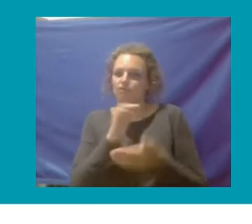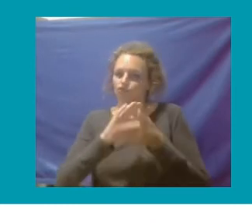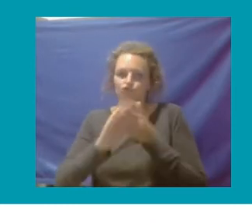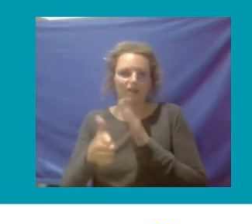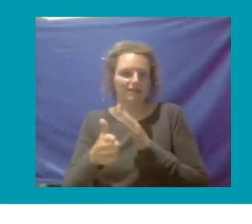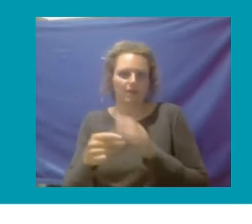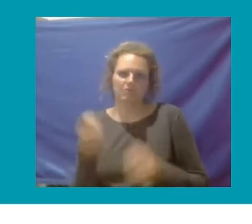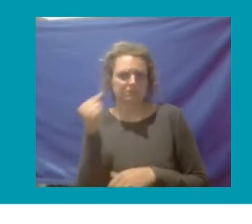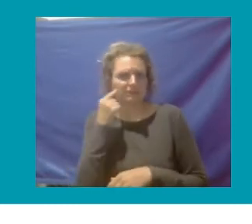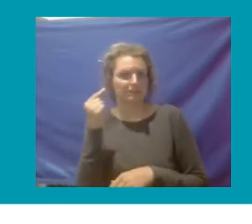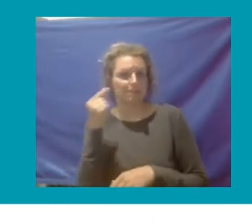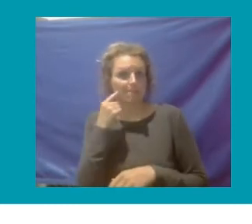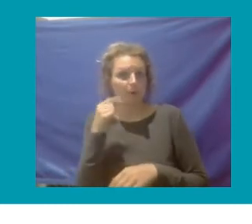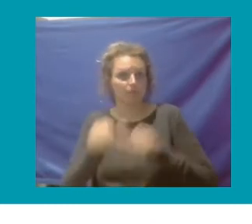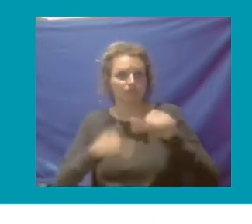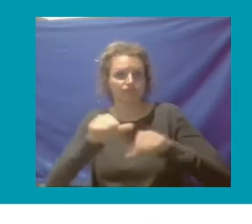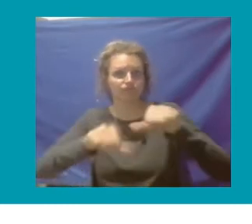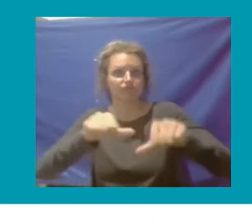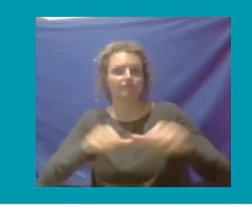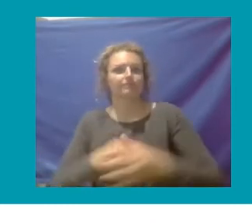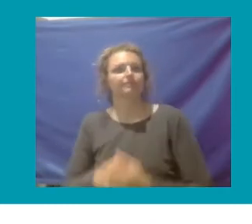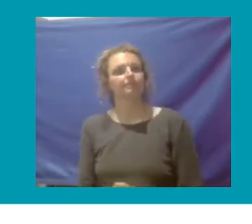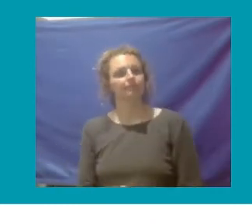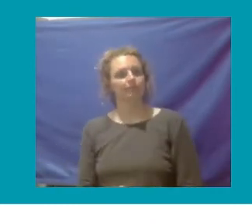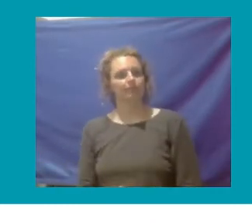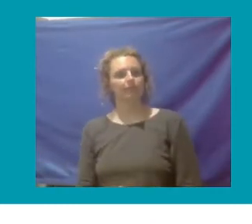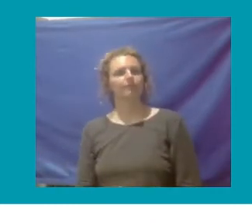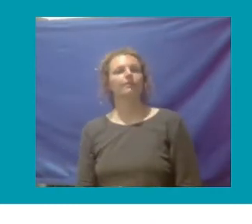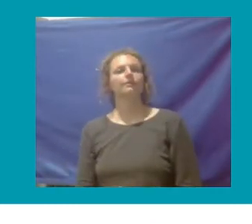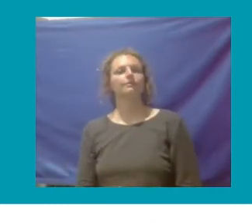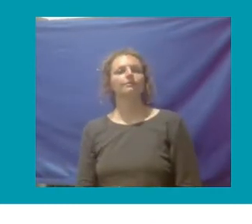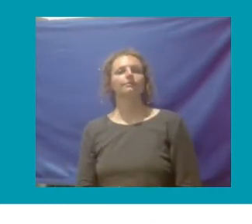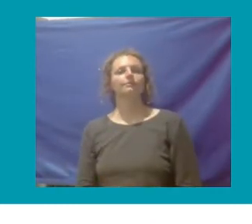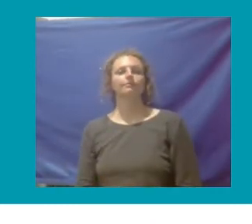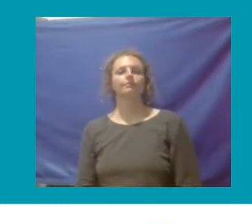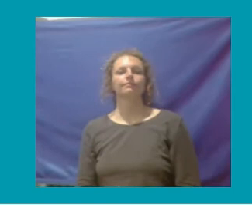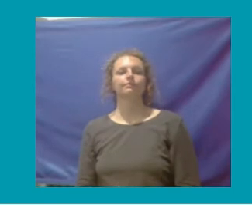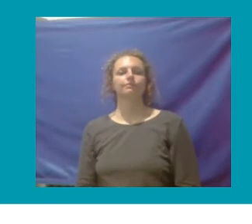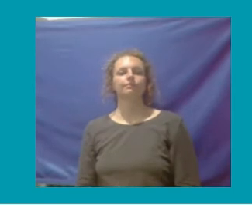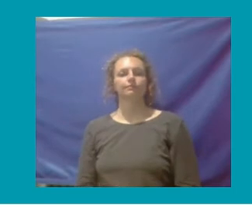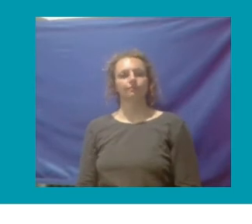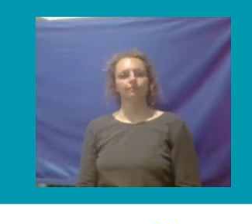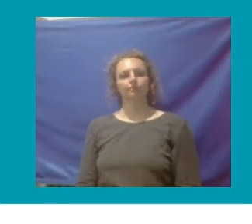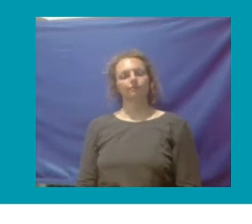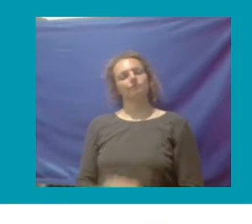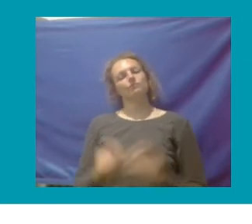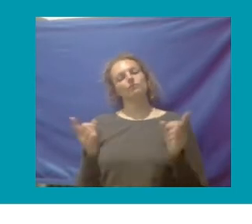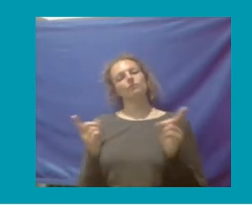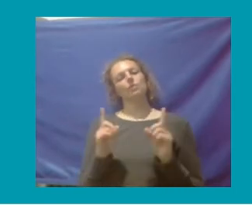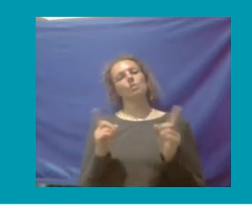And away from the format, let's talk practicalities. What sort of resources can people access?